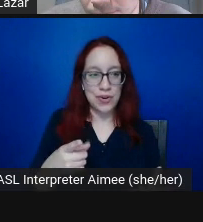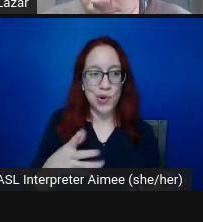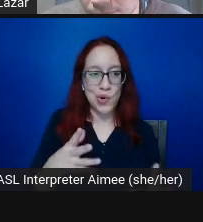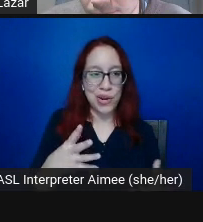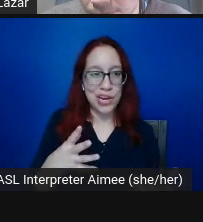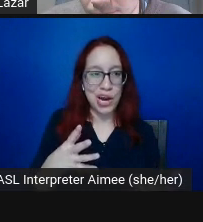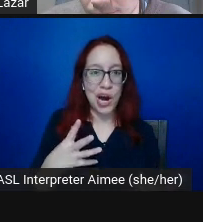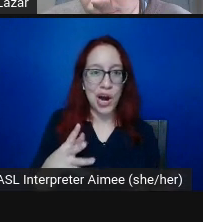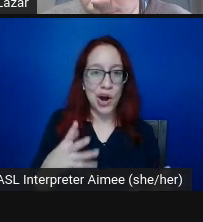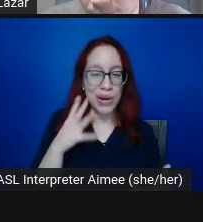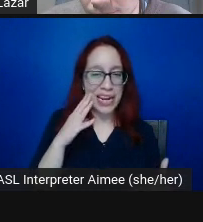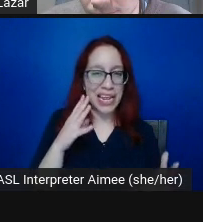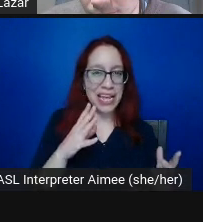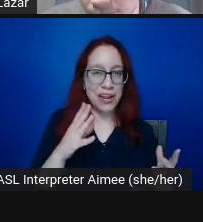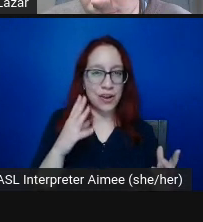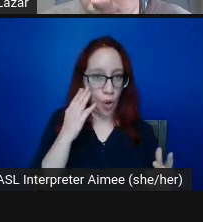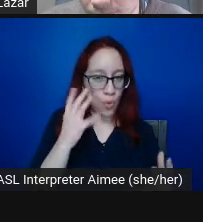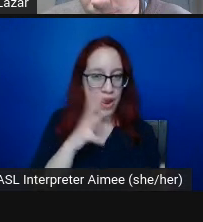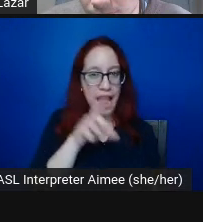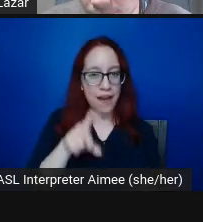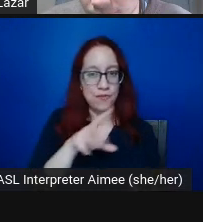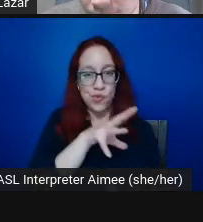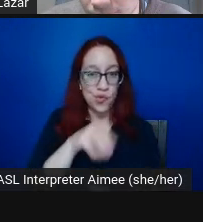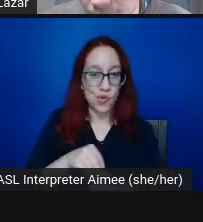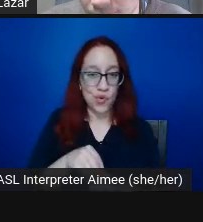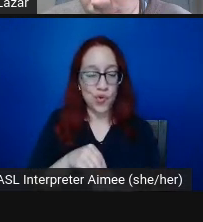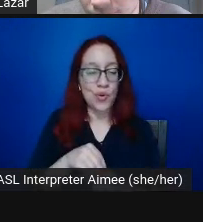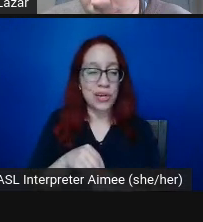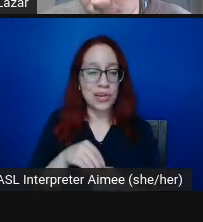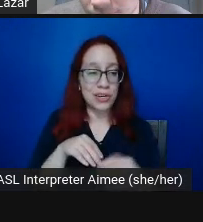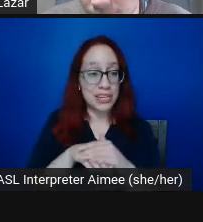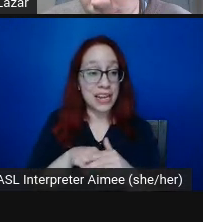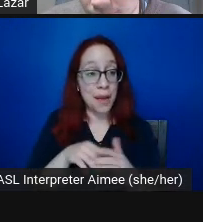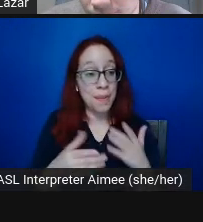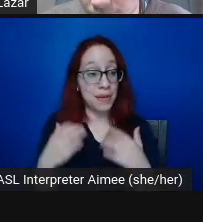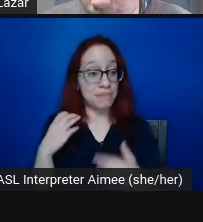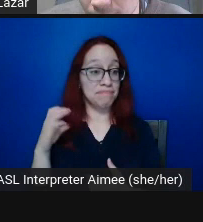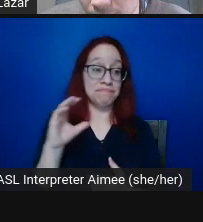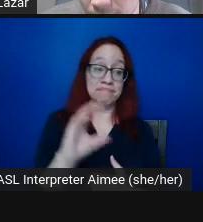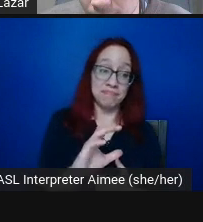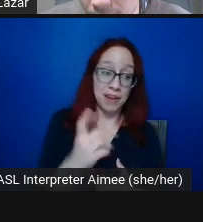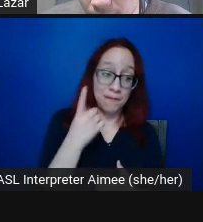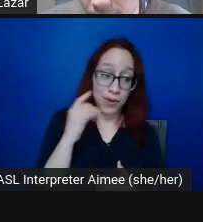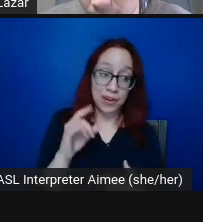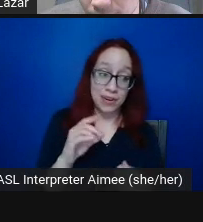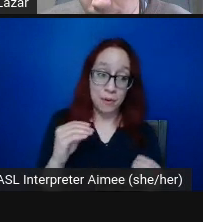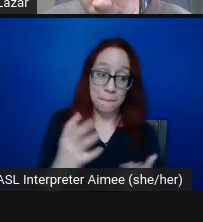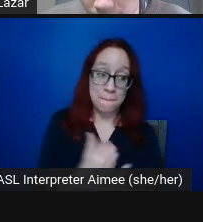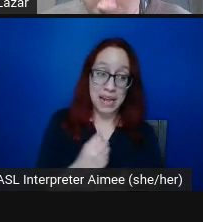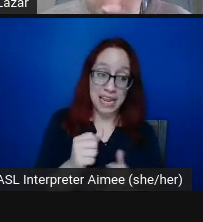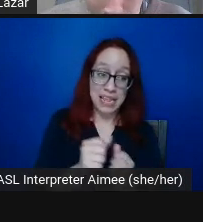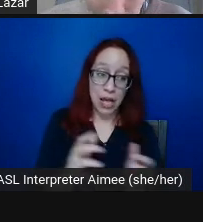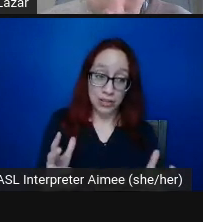to accessibility, and they can hold you responsible for revenue loss or fines by authorities.